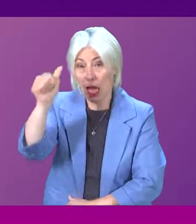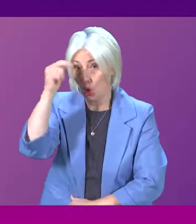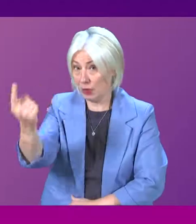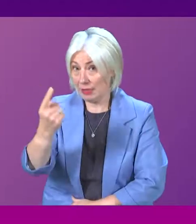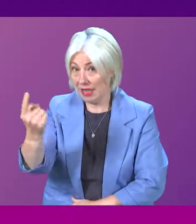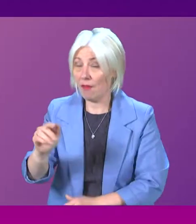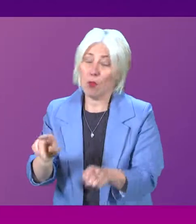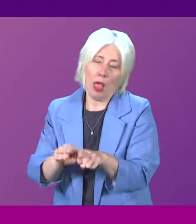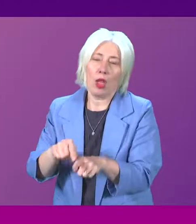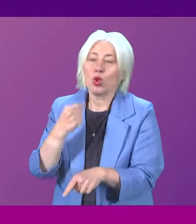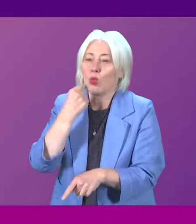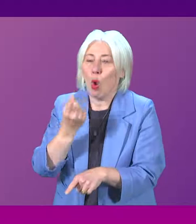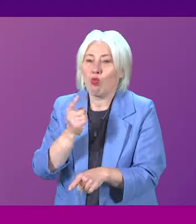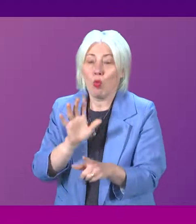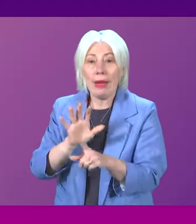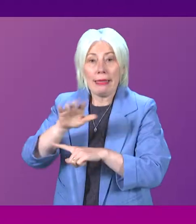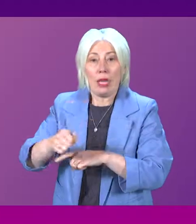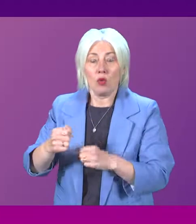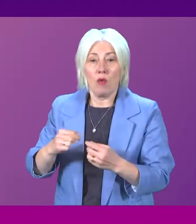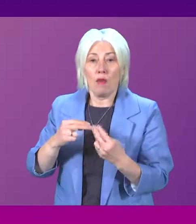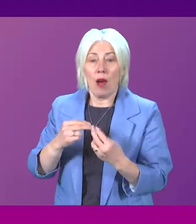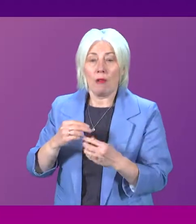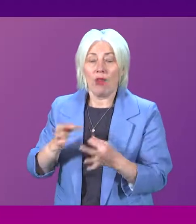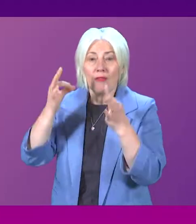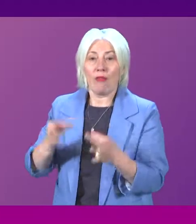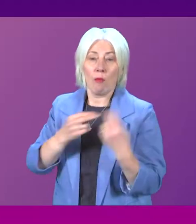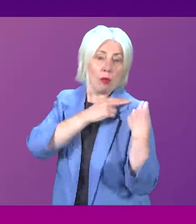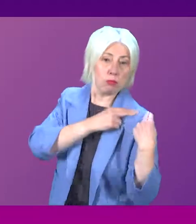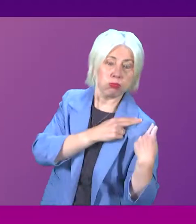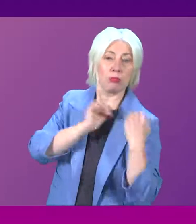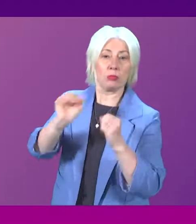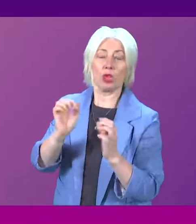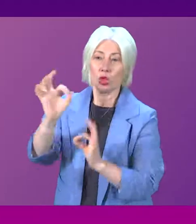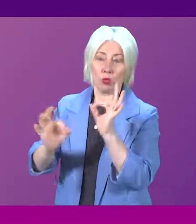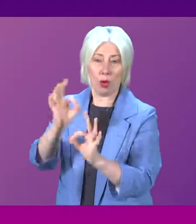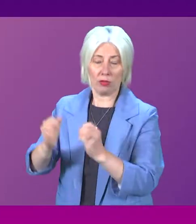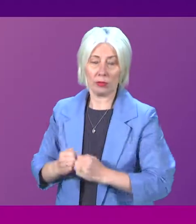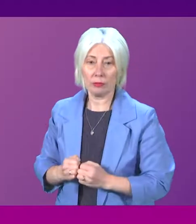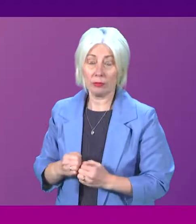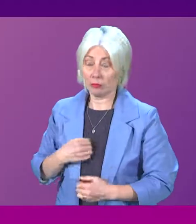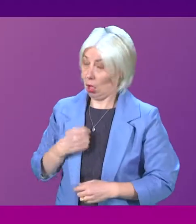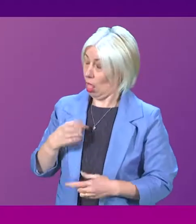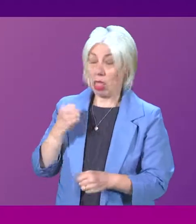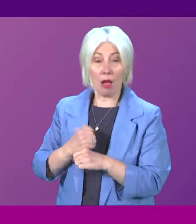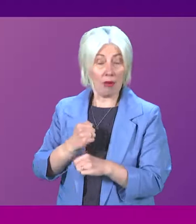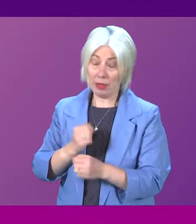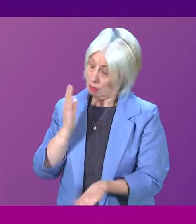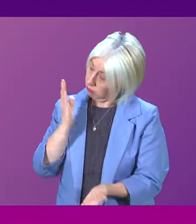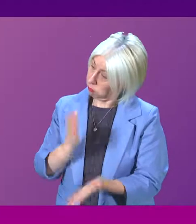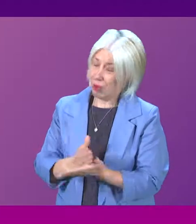engaged on them tomorrow, when he assumes his formal responsibilities. I unreservedly give the commitment that the Government will provide whatever support Lord